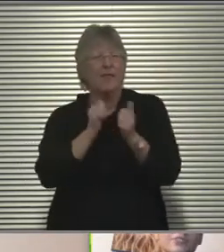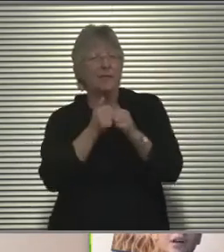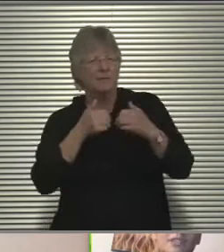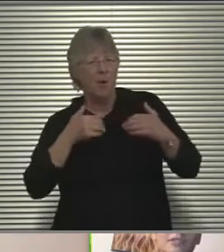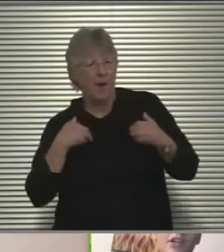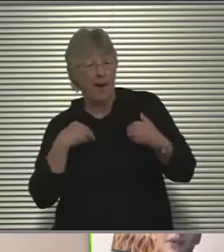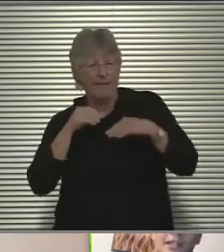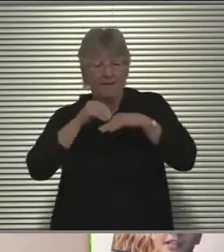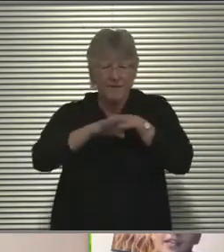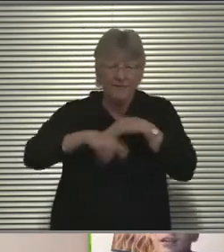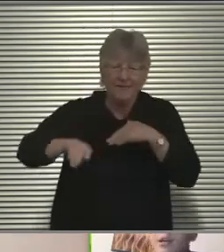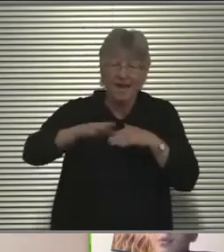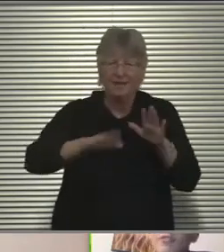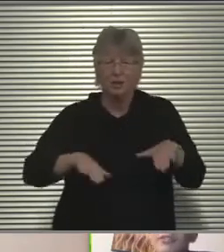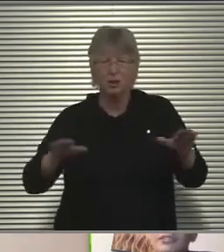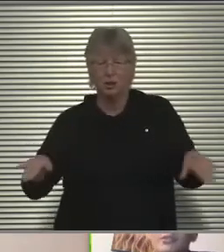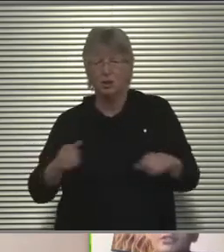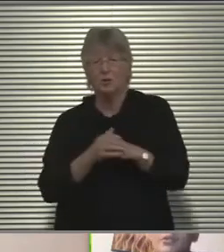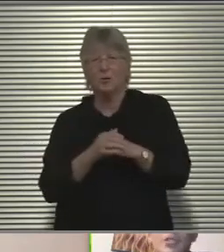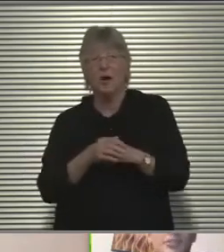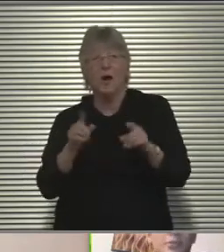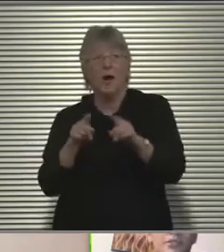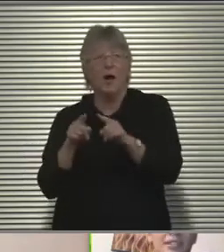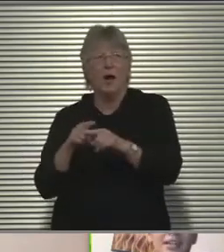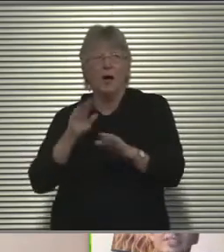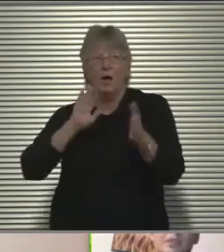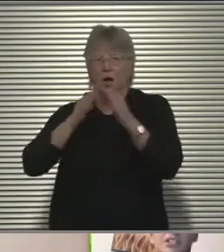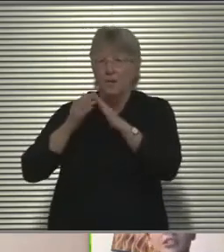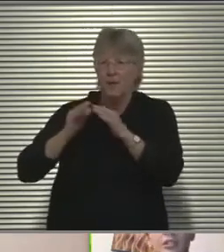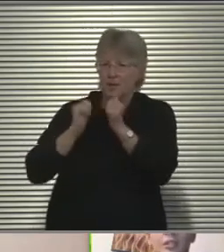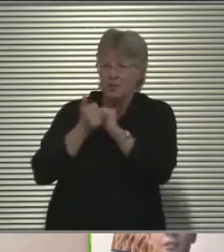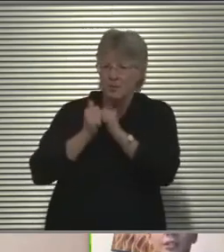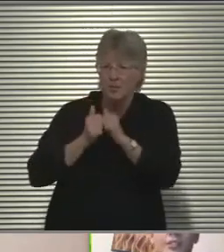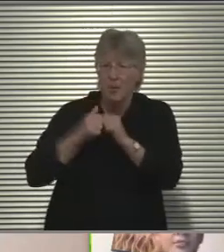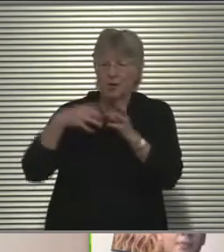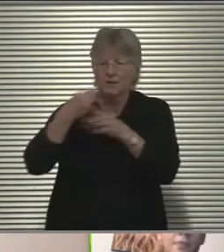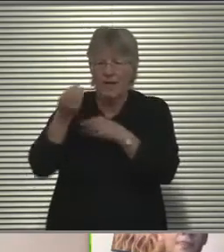and to possibly help allocate more funding toward community sports, especially in low income areas.